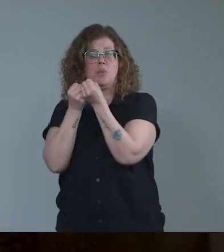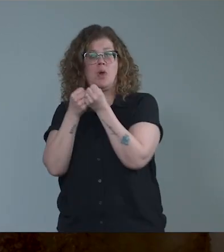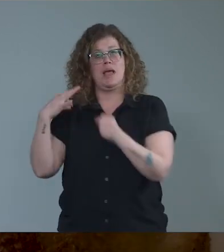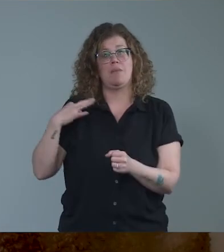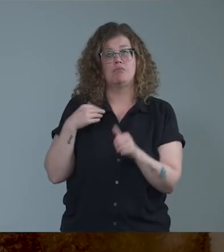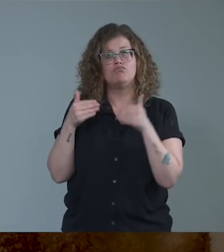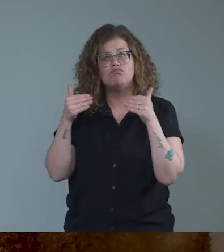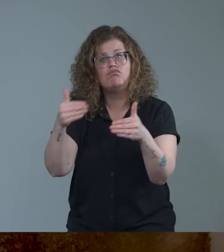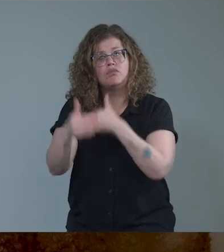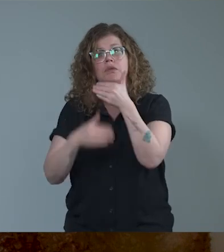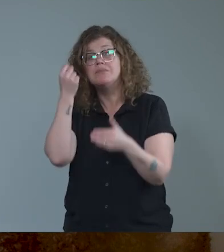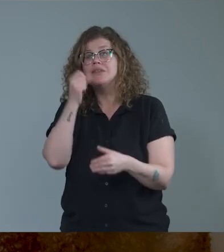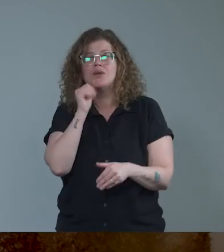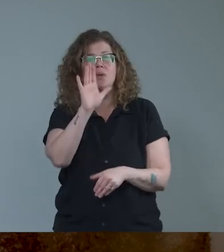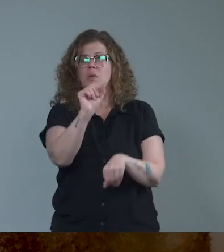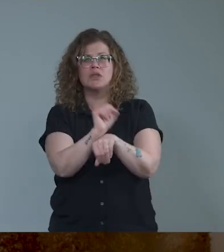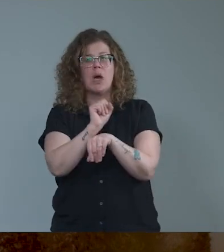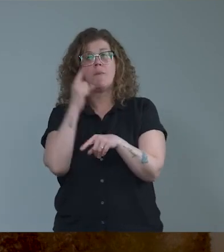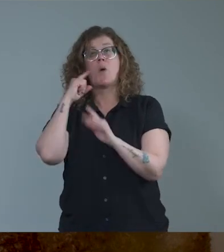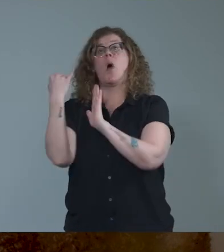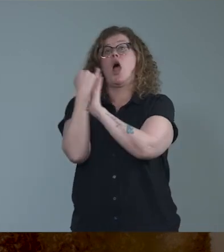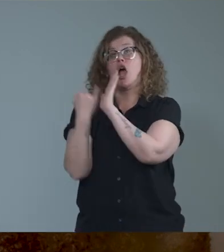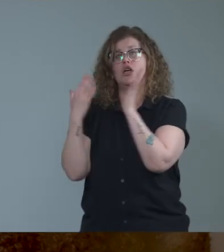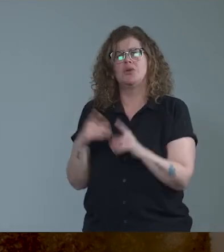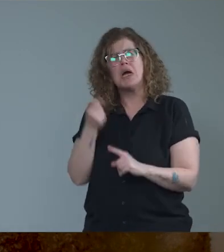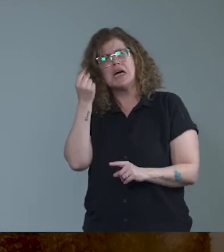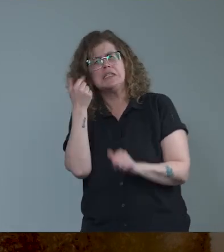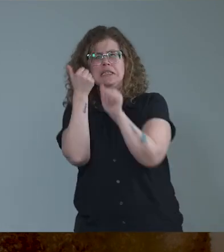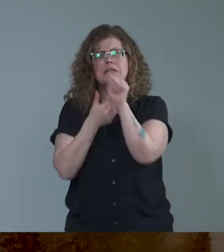It's often the application process that people stumble upon.